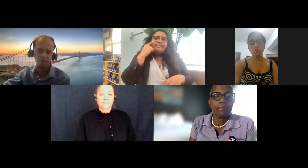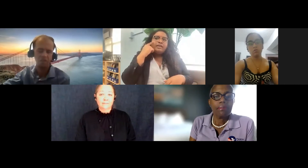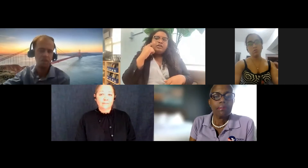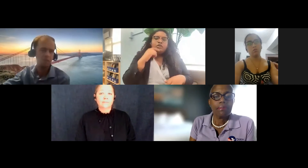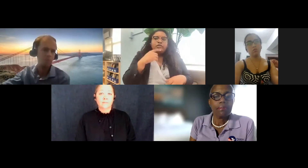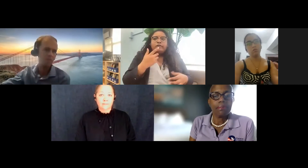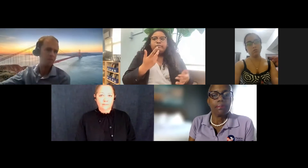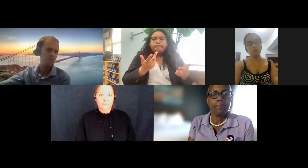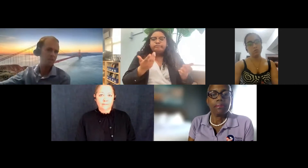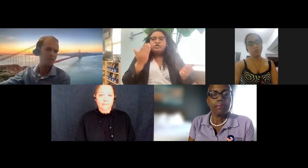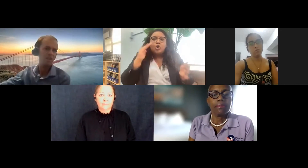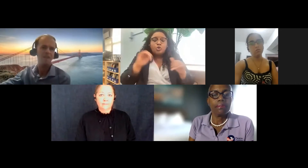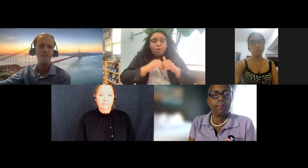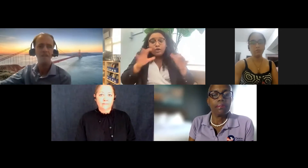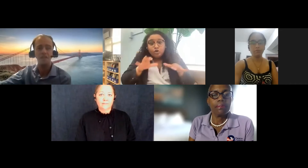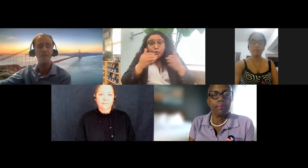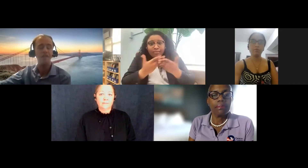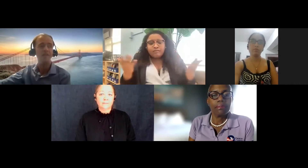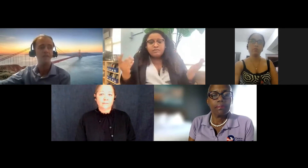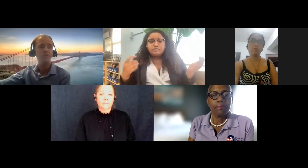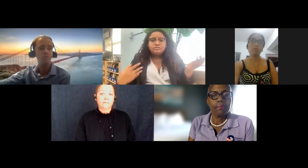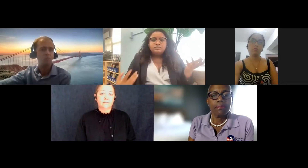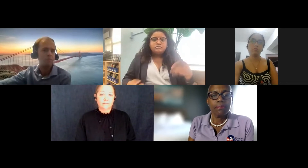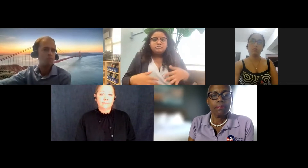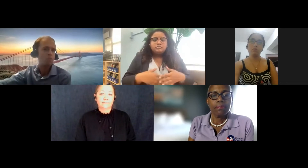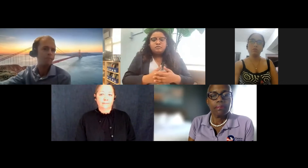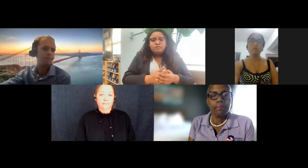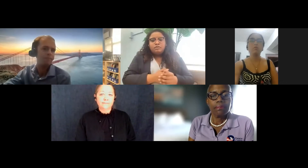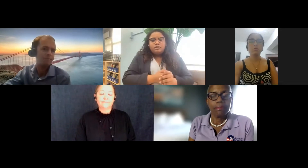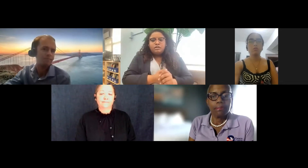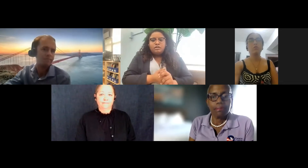A lot deaf people think deaf people have no education and they are not capable of doing